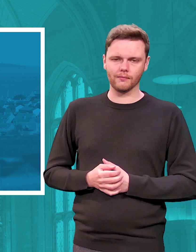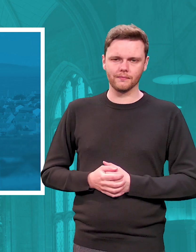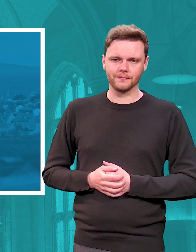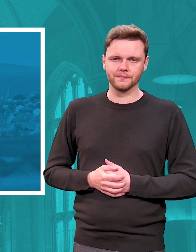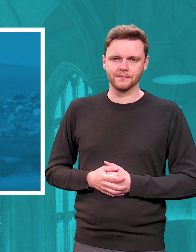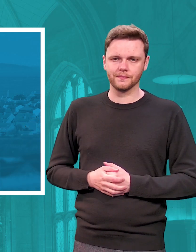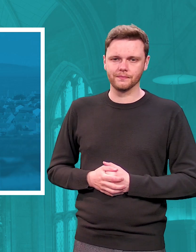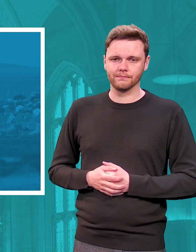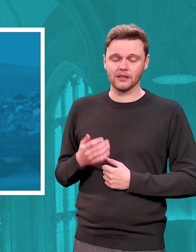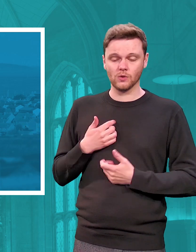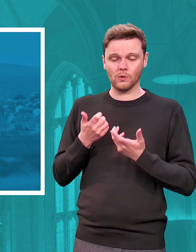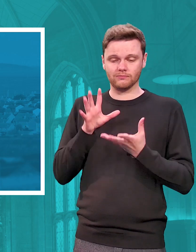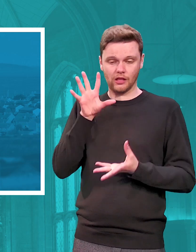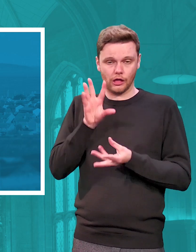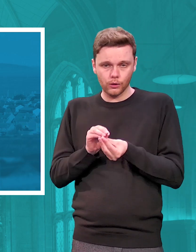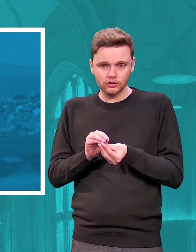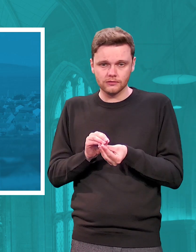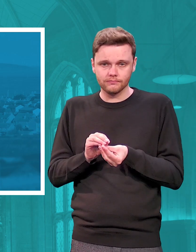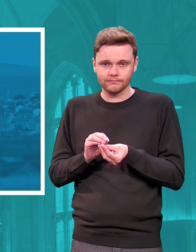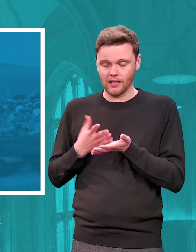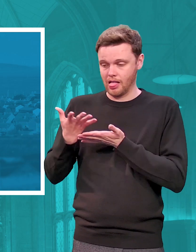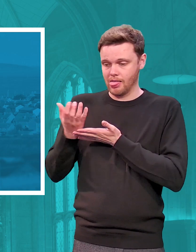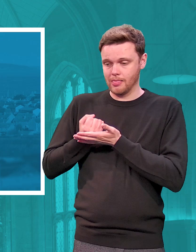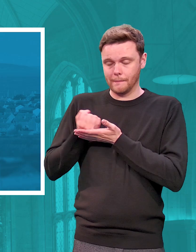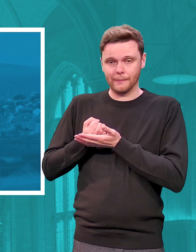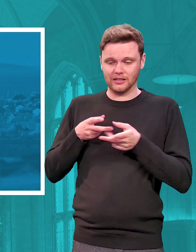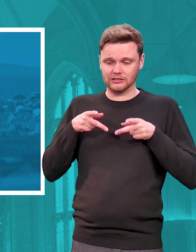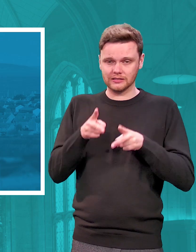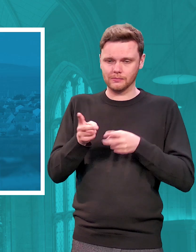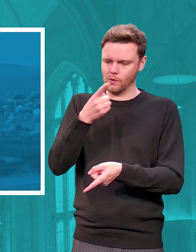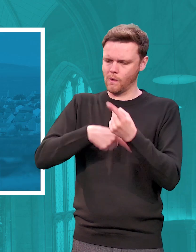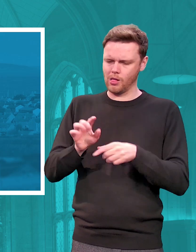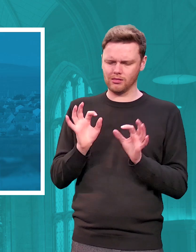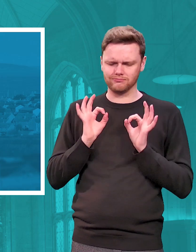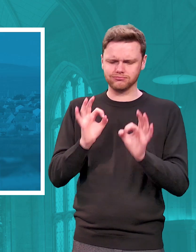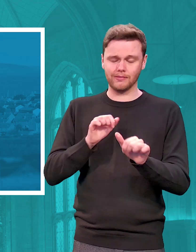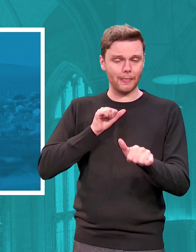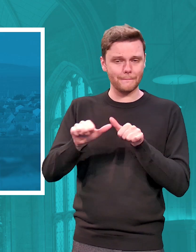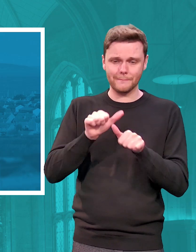In conclusion, the Pension Schemes are in excellent shape. The best they have ever been.